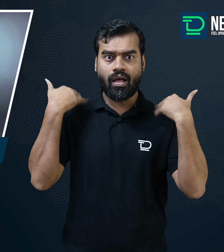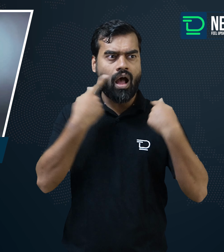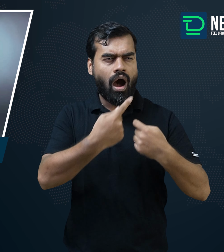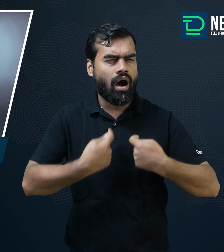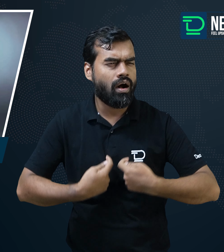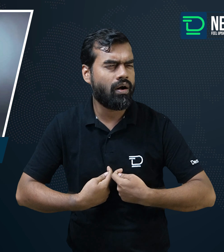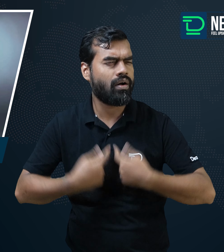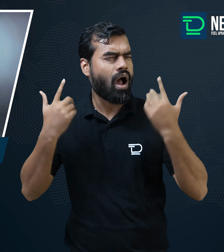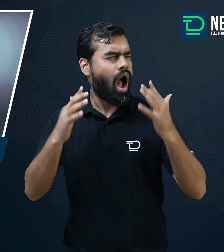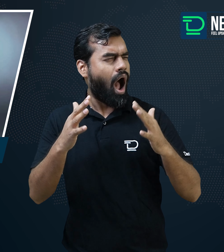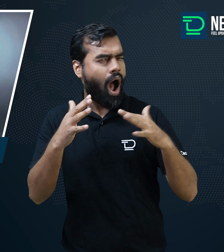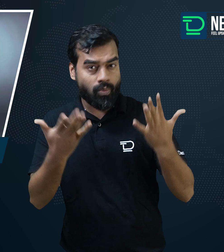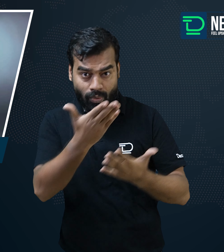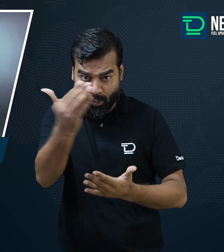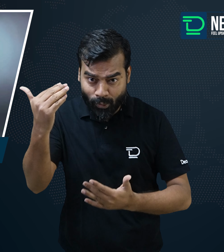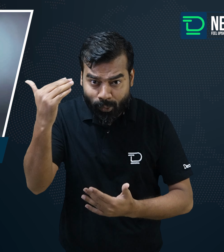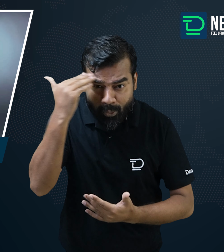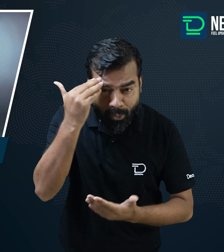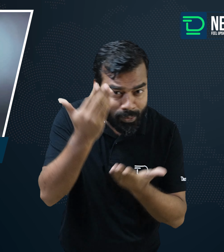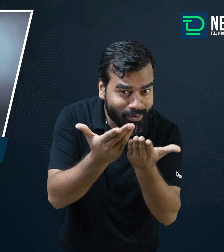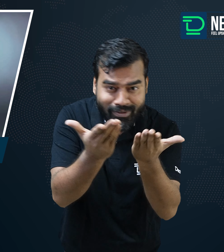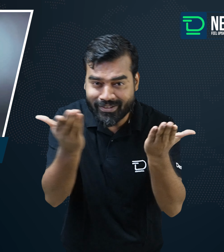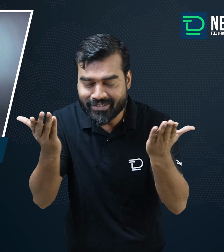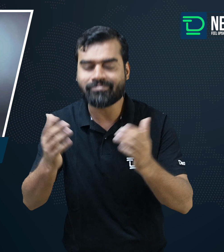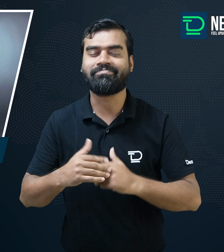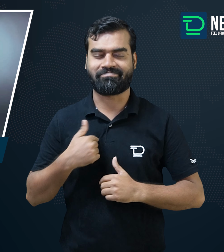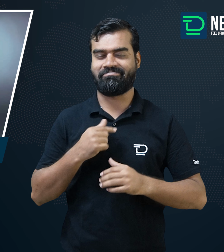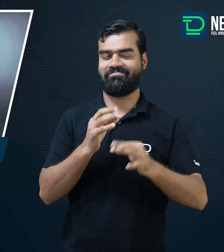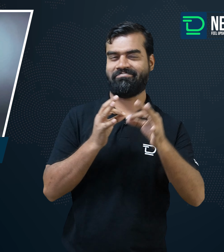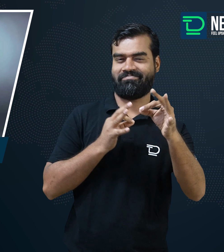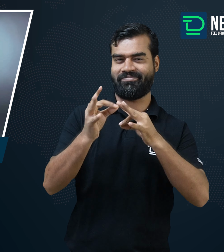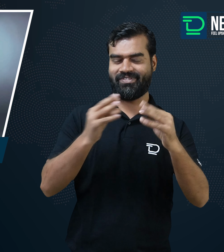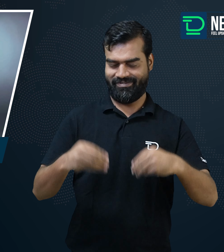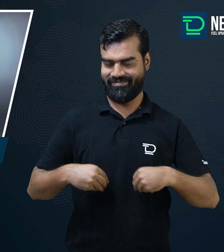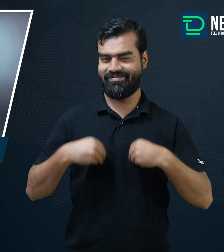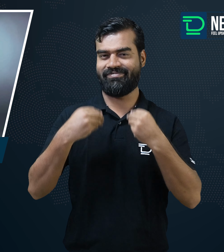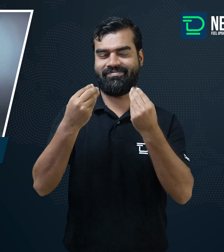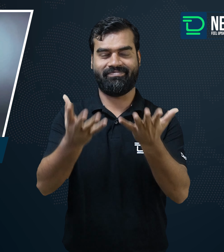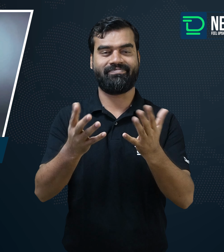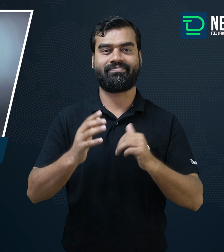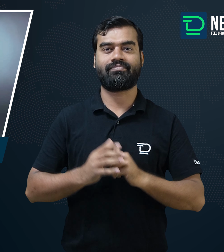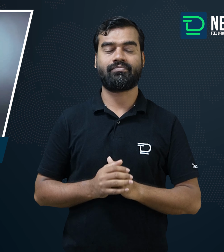Did you know how rich he is ? Let me explain.